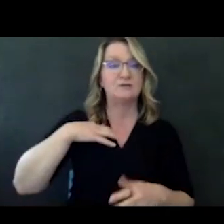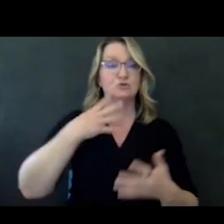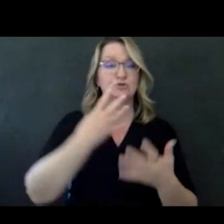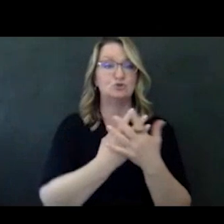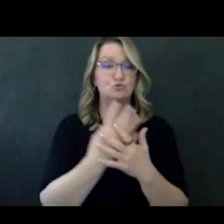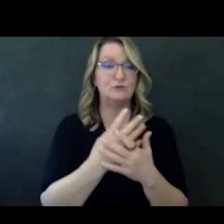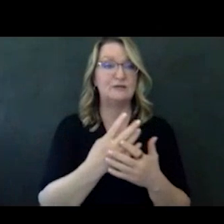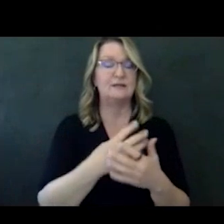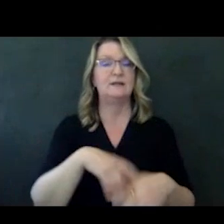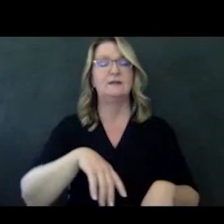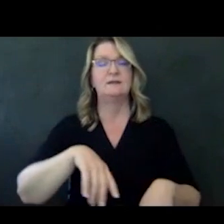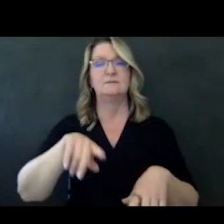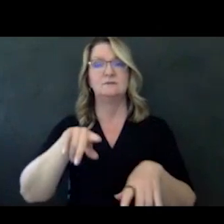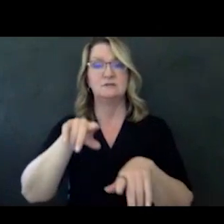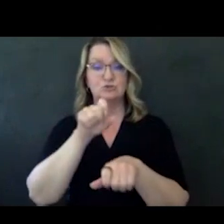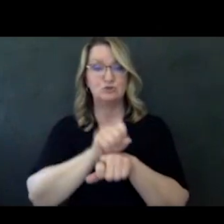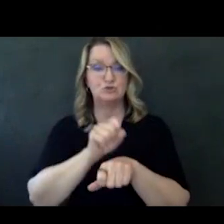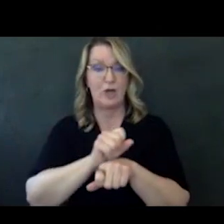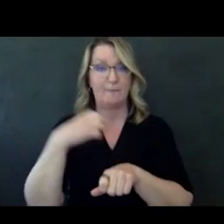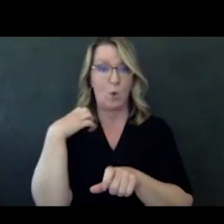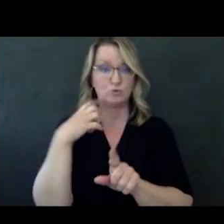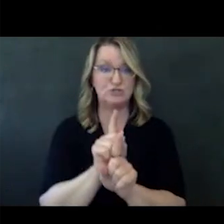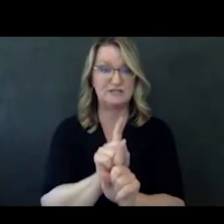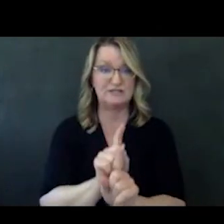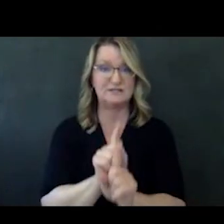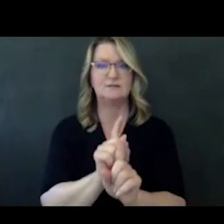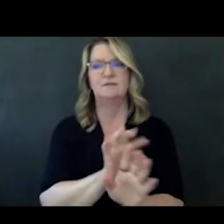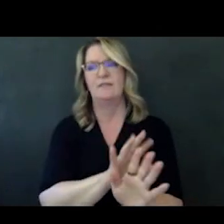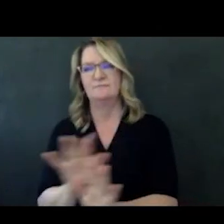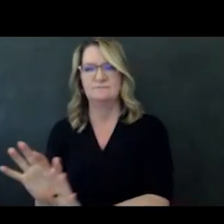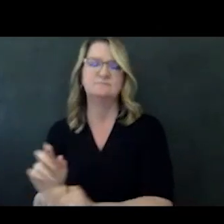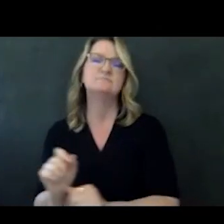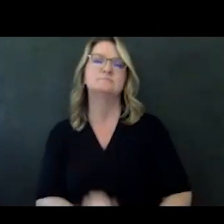for both the employer and the employee. [Kate] Got it. Thanks for highlighting all of